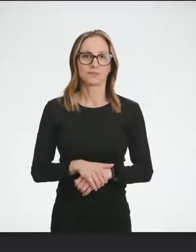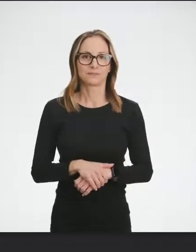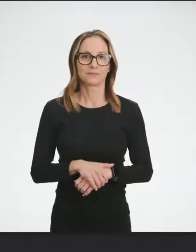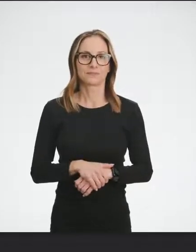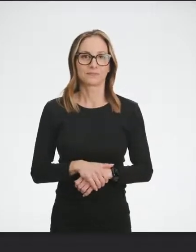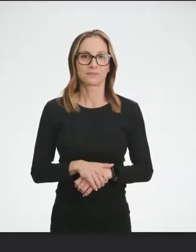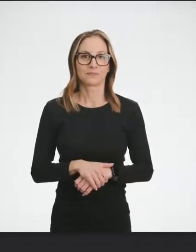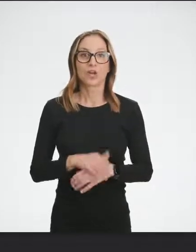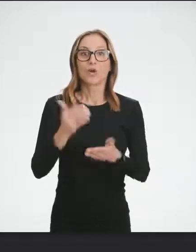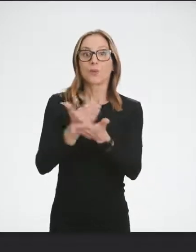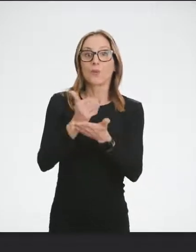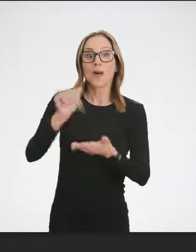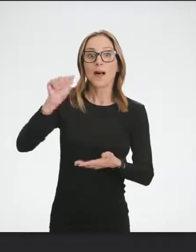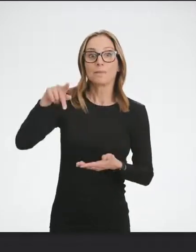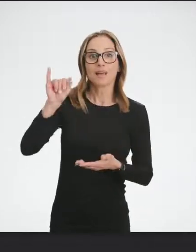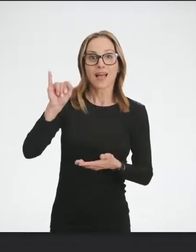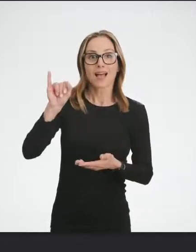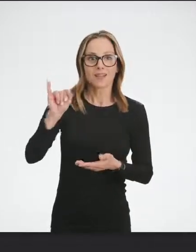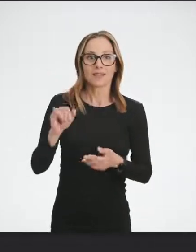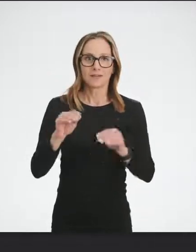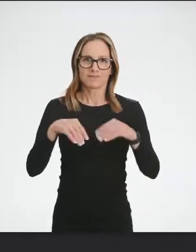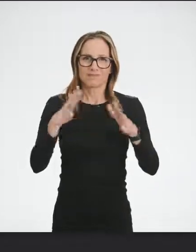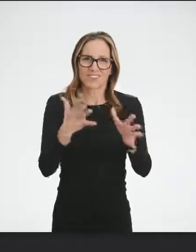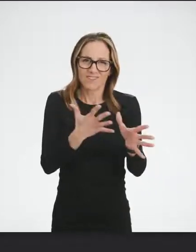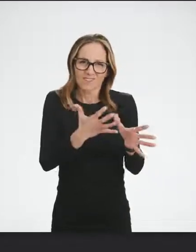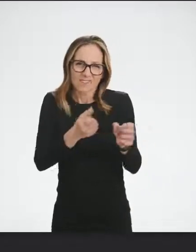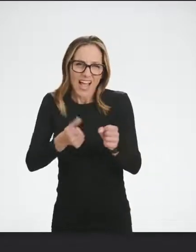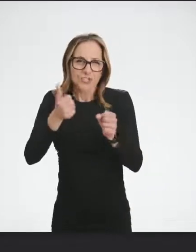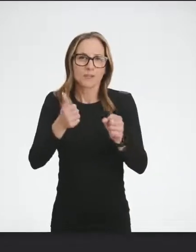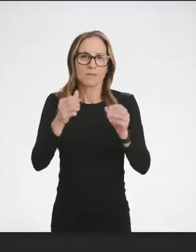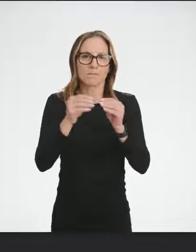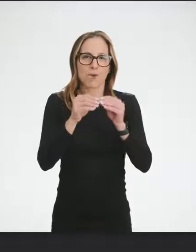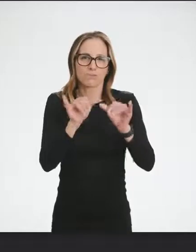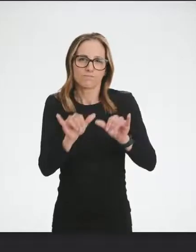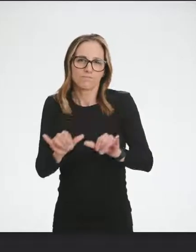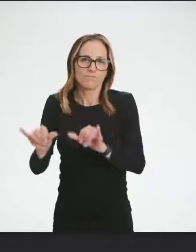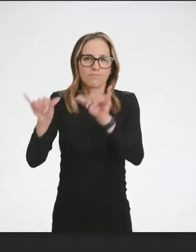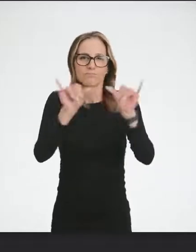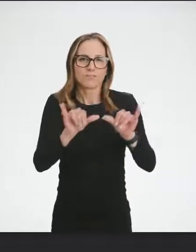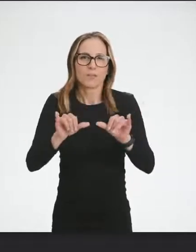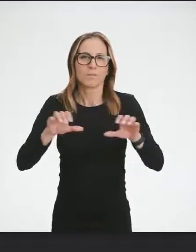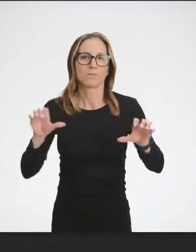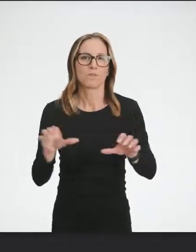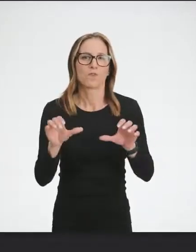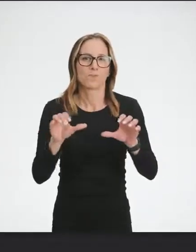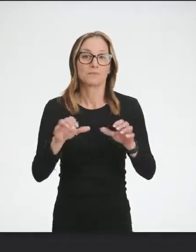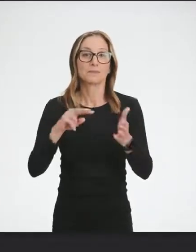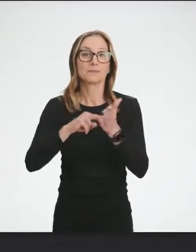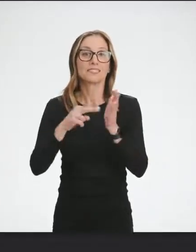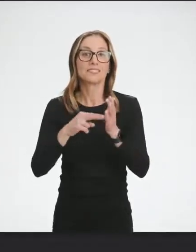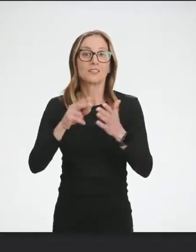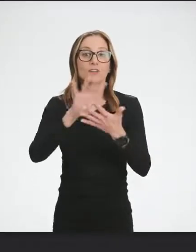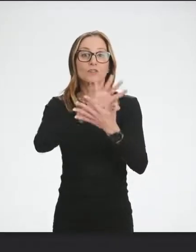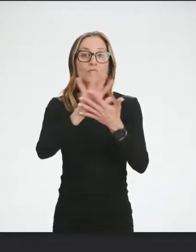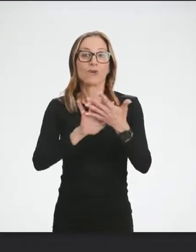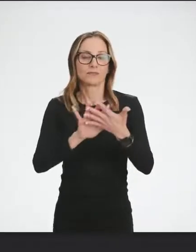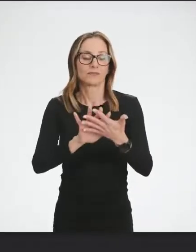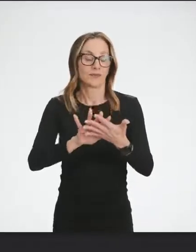This new API provides faster and more consistent performance so that more time is spent drawing at the ideal quality.